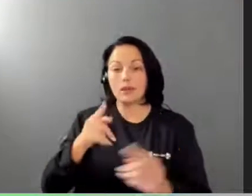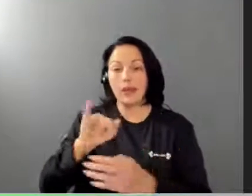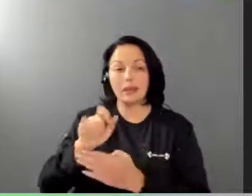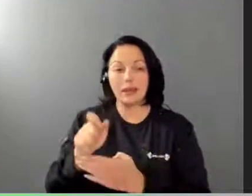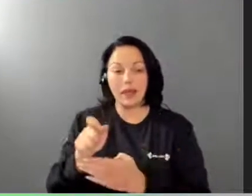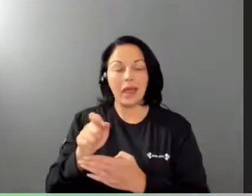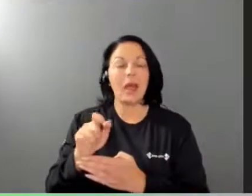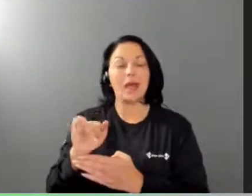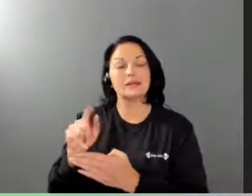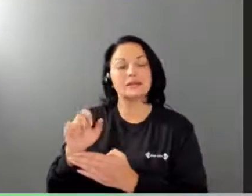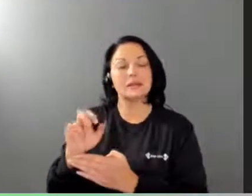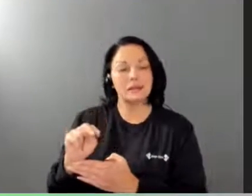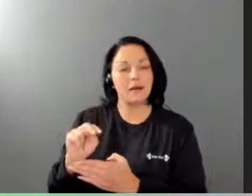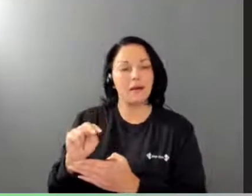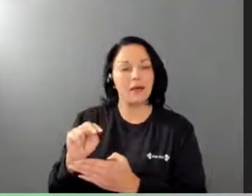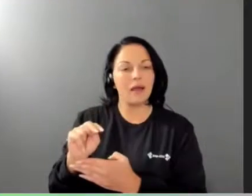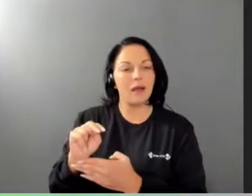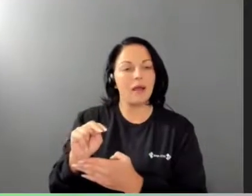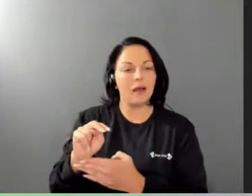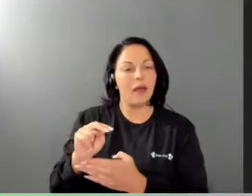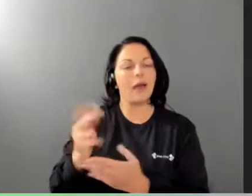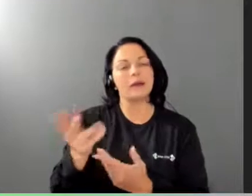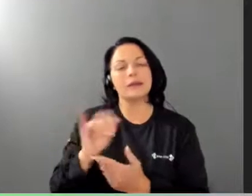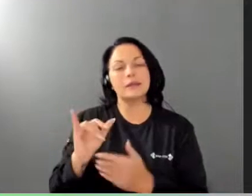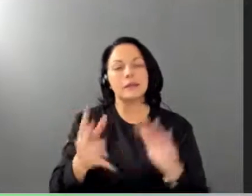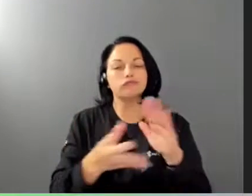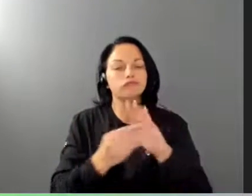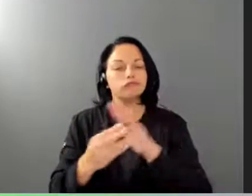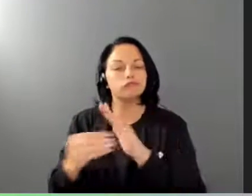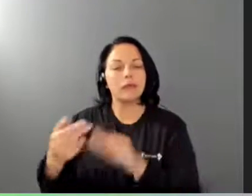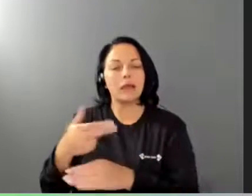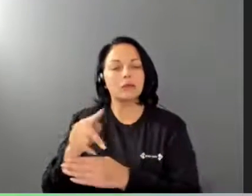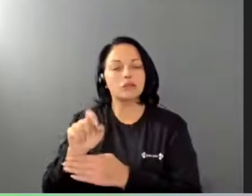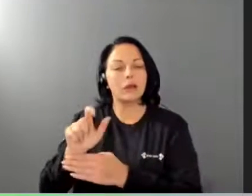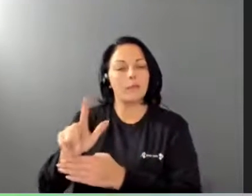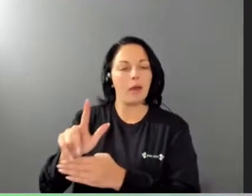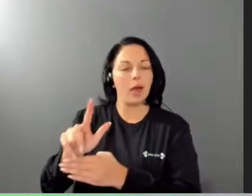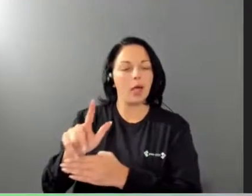[Katie McCormick] So this is a good point that